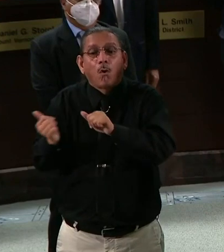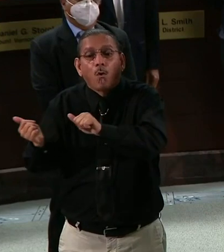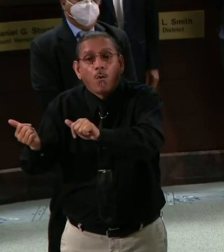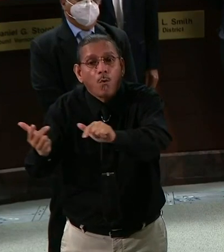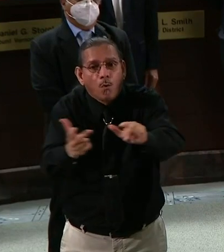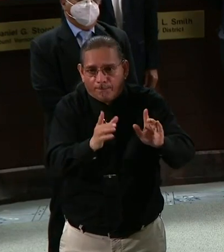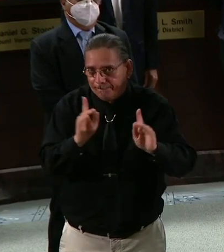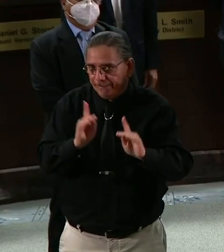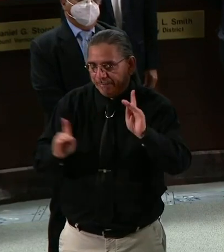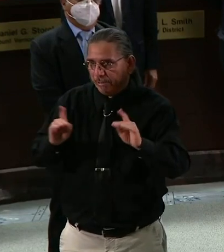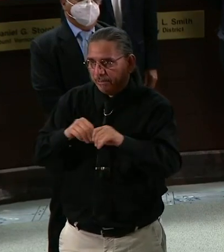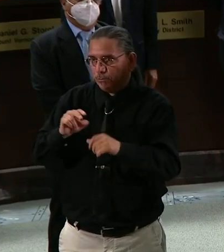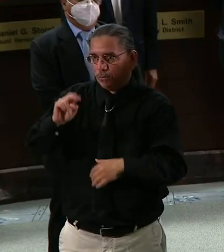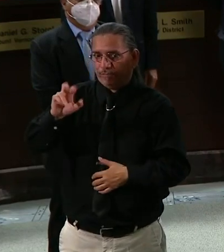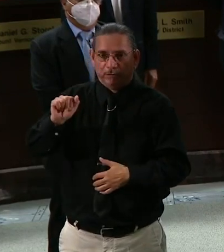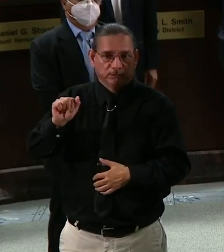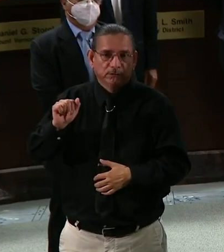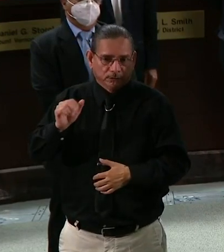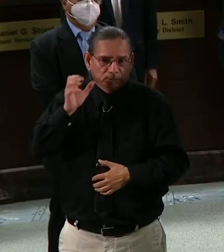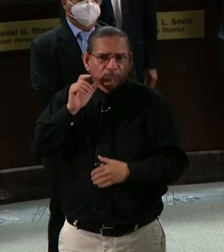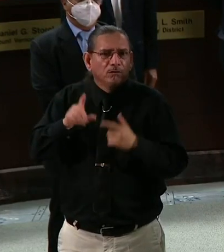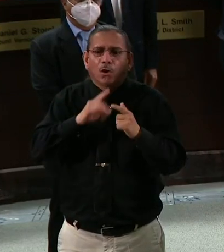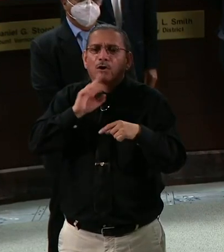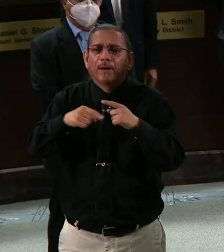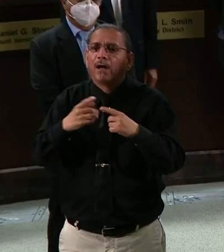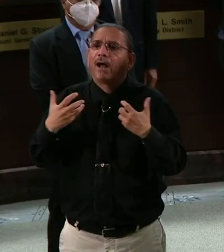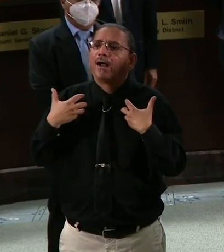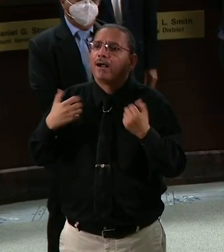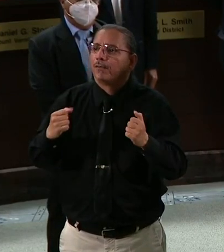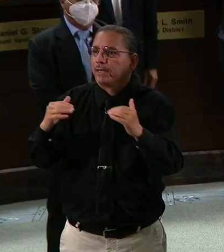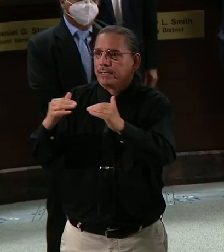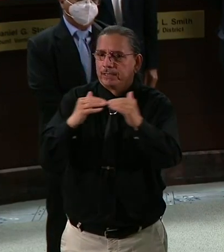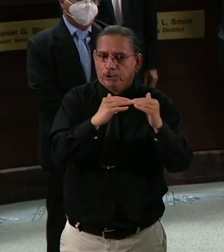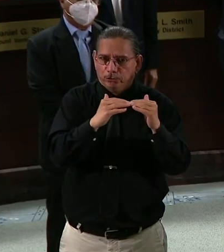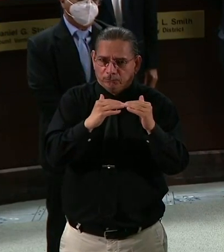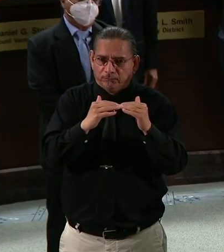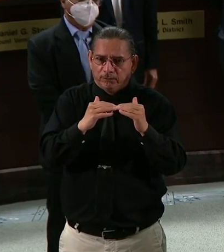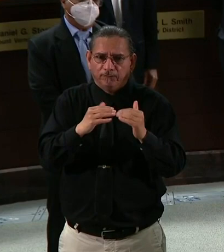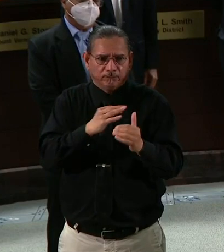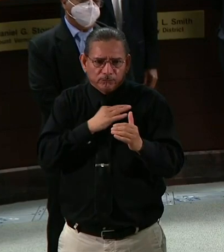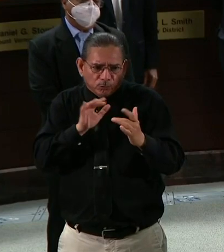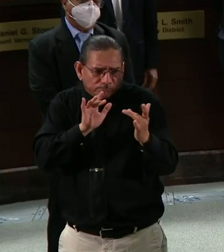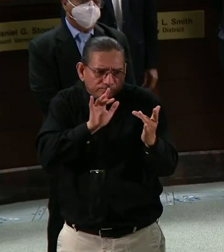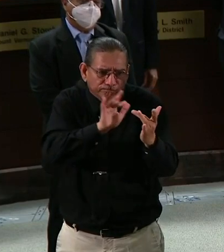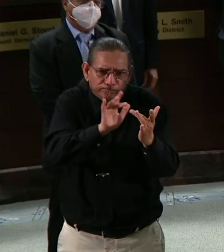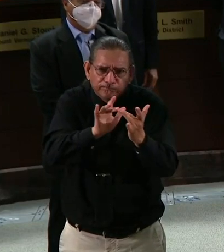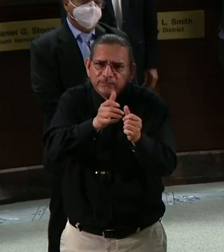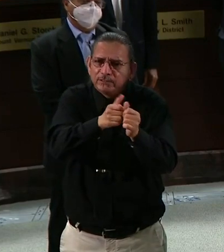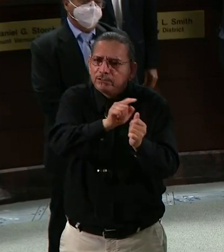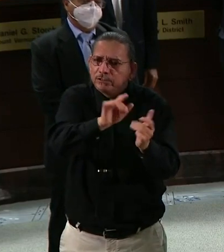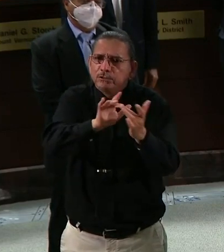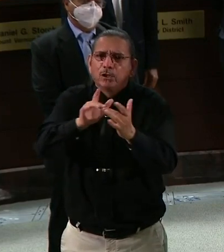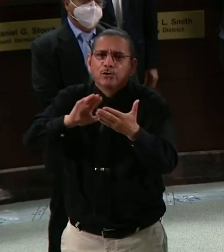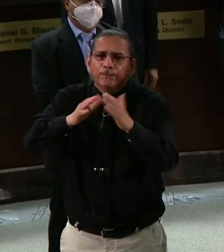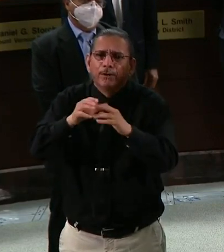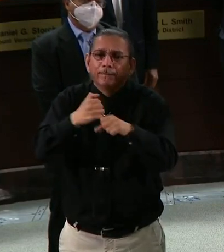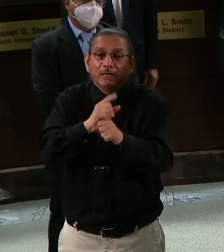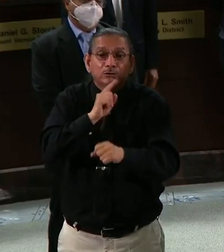TO MAKE SURE THAT WE'RE TAKING CARE OF ALL VIRGINIANS AND ARE YOU PART OF TALKED BEFORE ABOUT